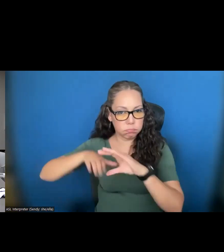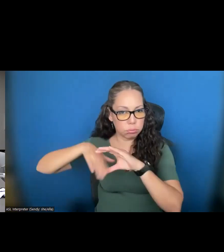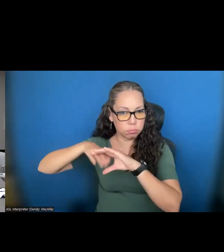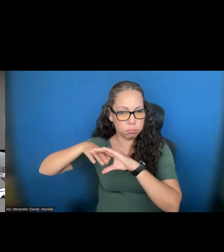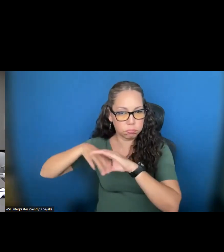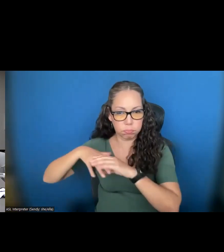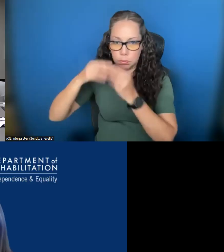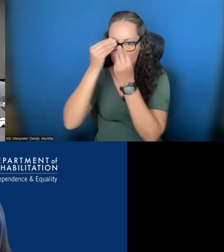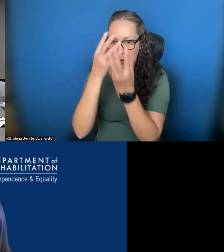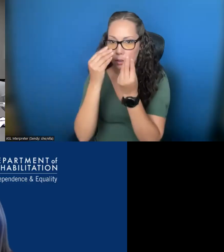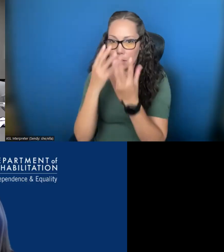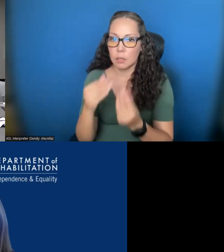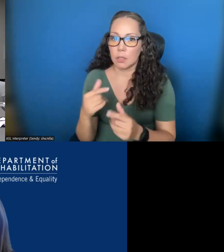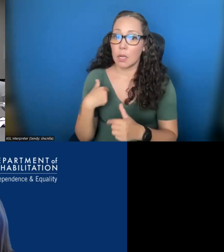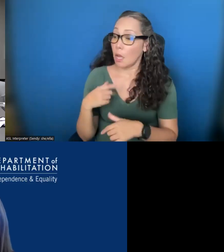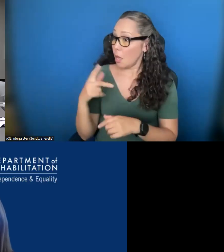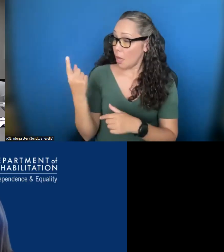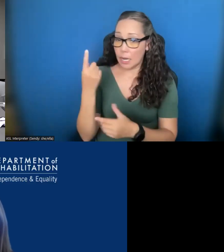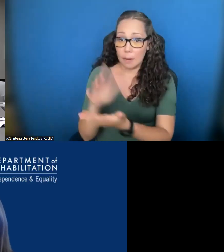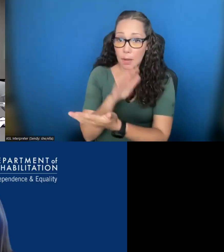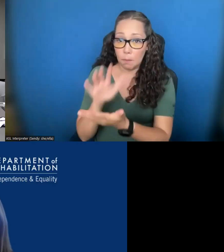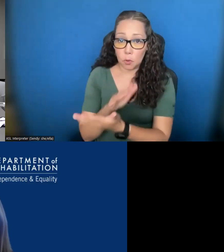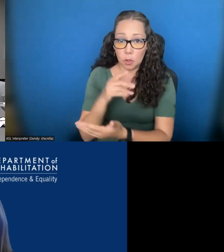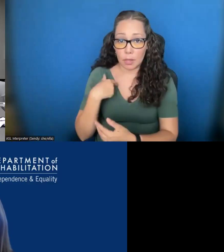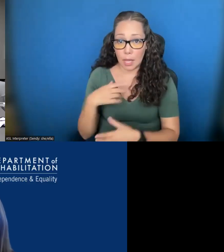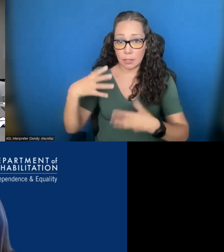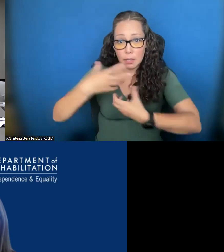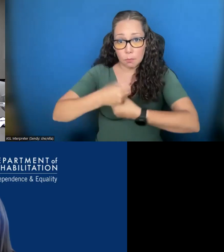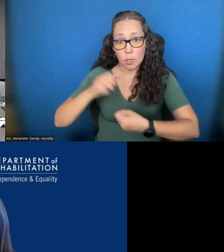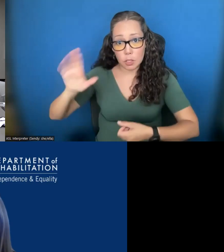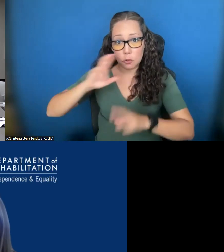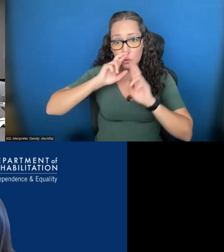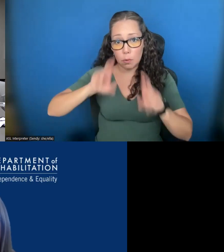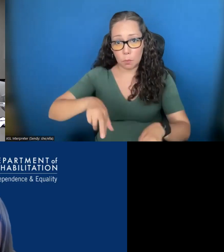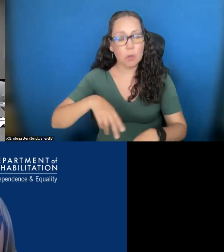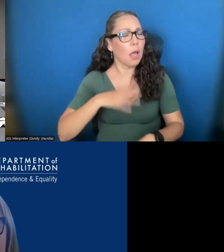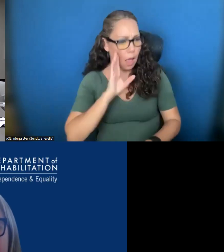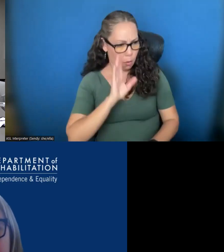you could provide us that summarizes your report I will absolutely send it to Wilson and the team